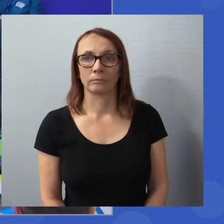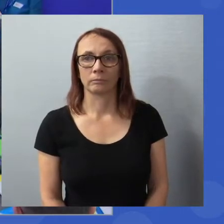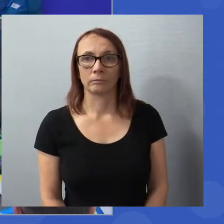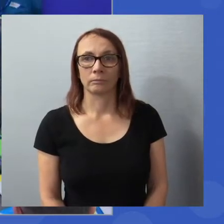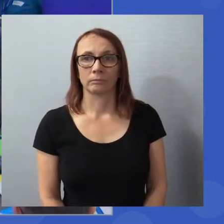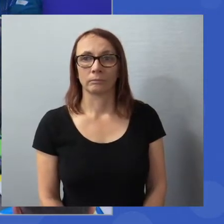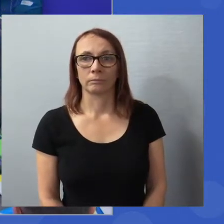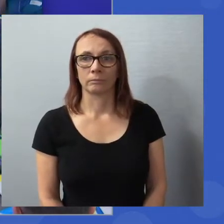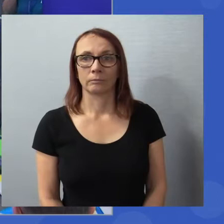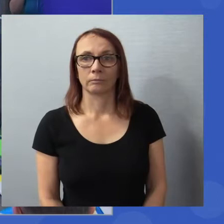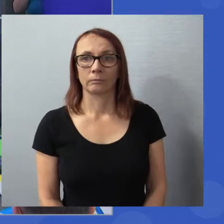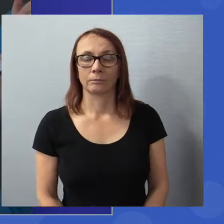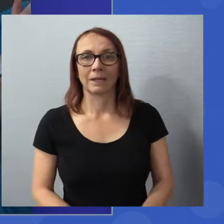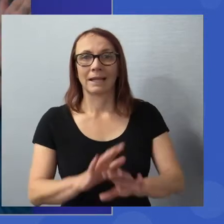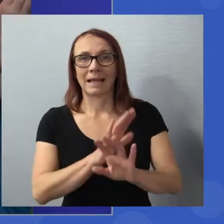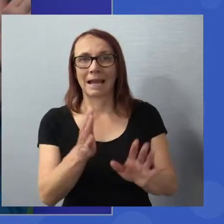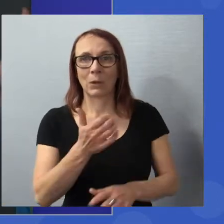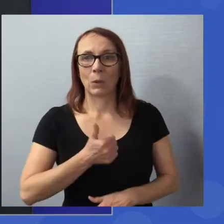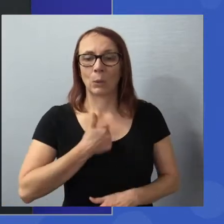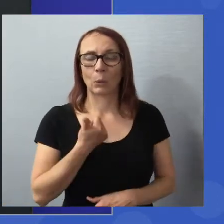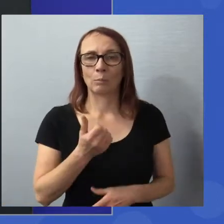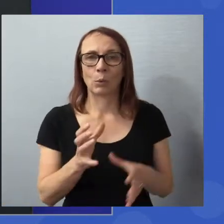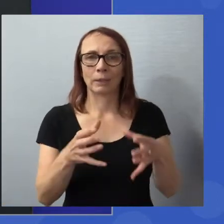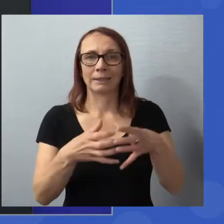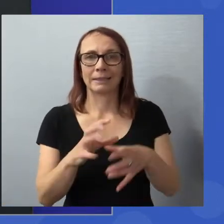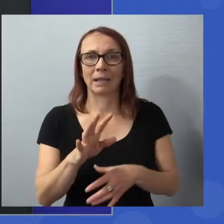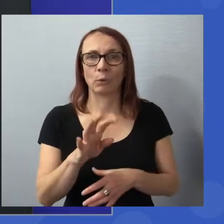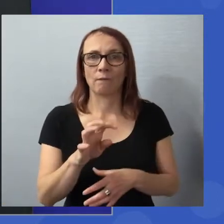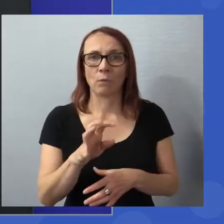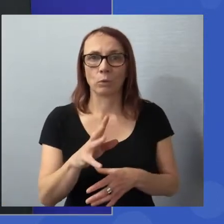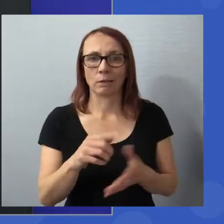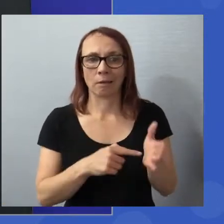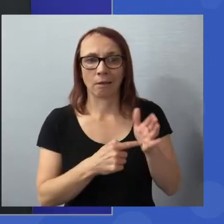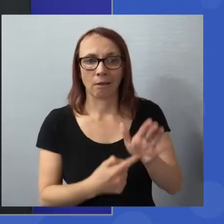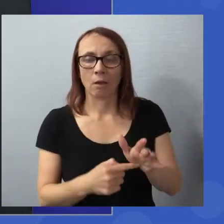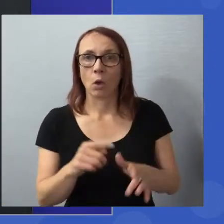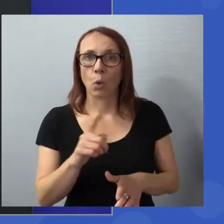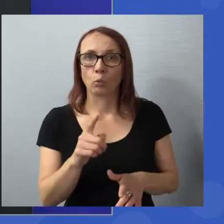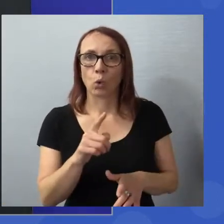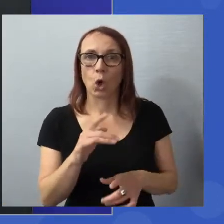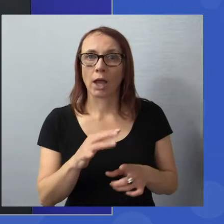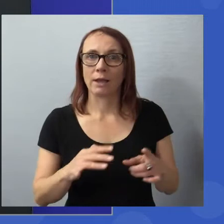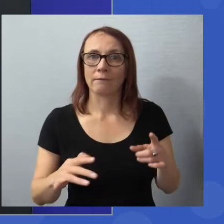good morning table 14 we propose to change the environment to change the